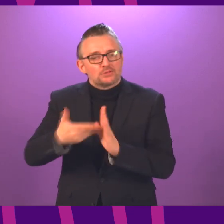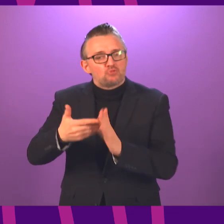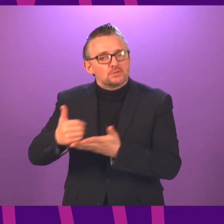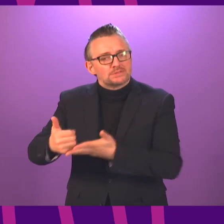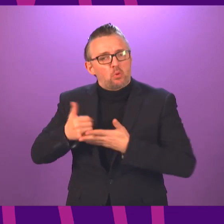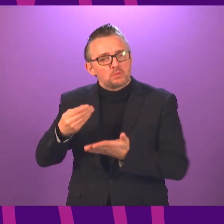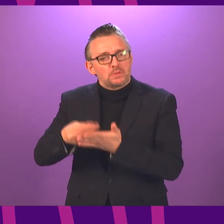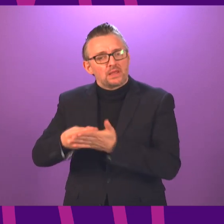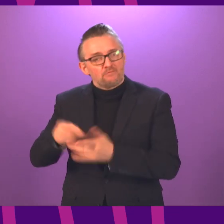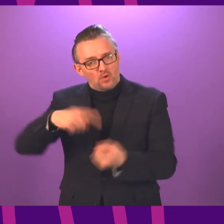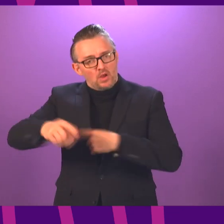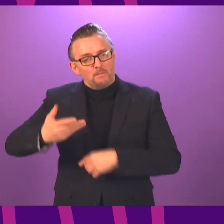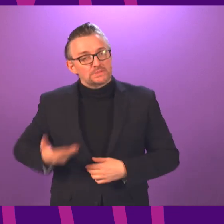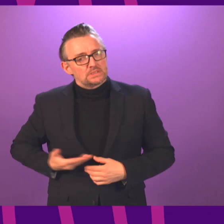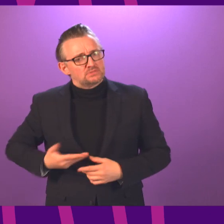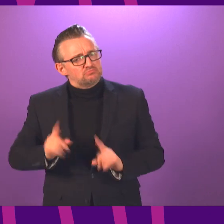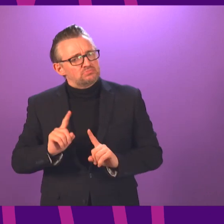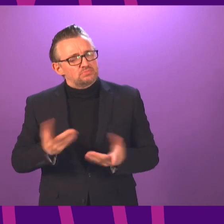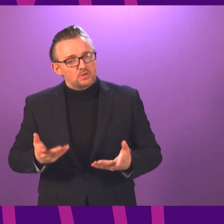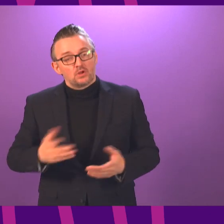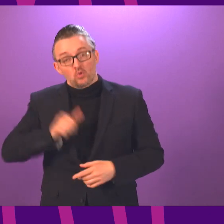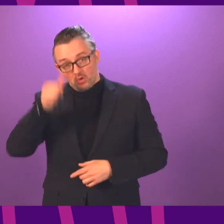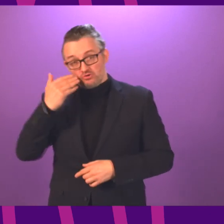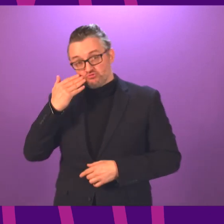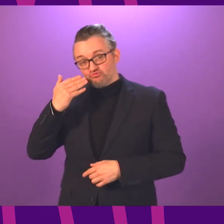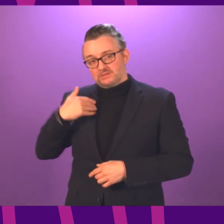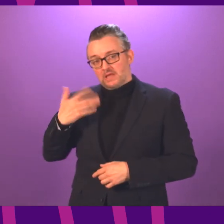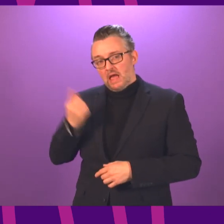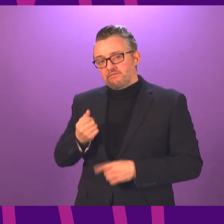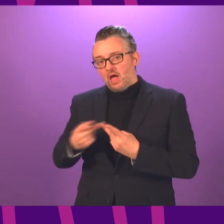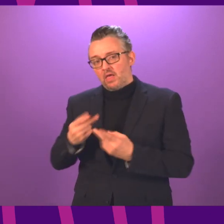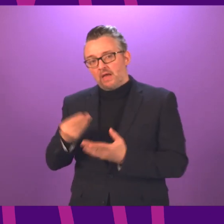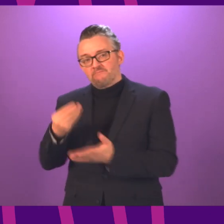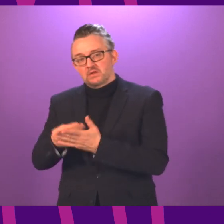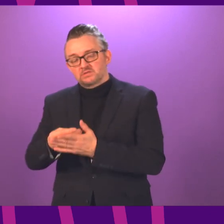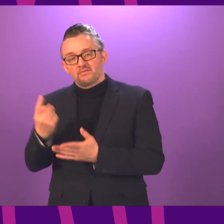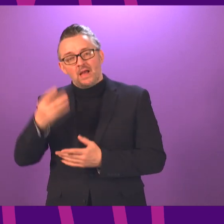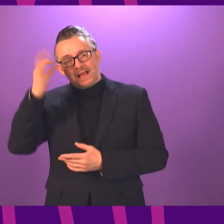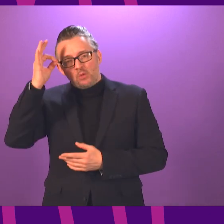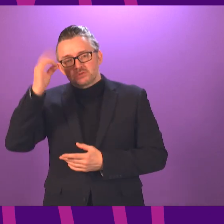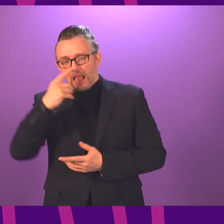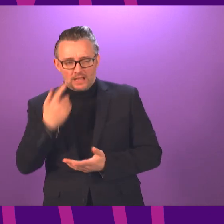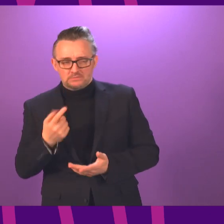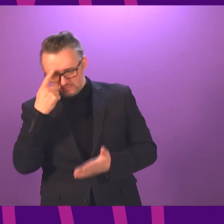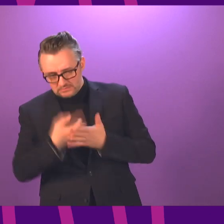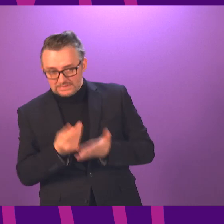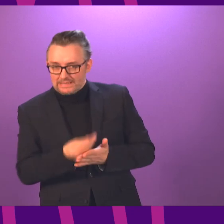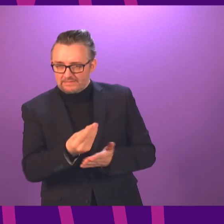In particular, the First Minister will be aware that the recently launched discretionary funds that are administered by councils and are aimed at supporting businesses that are